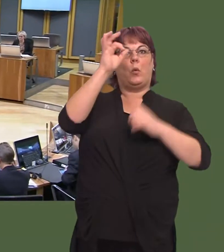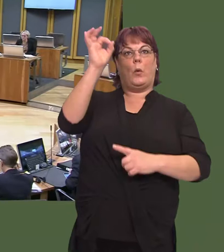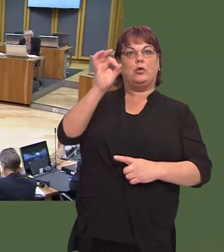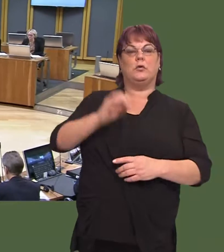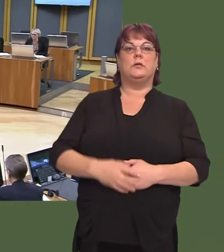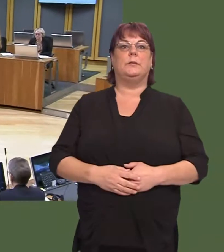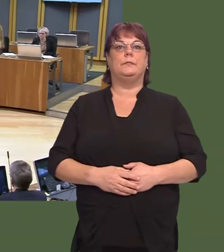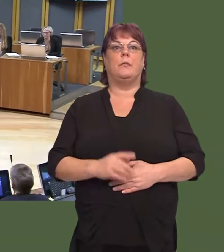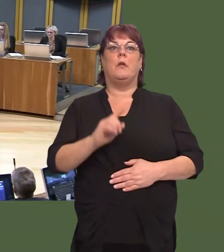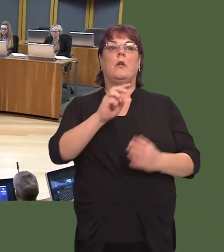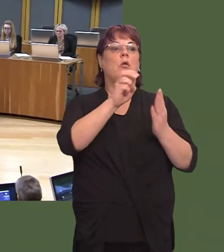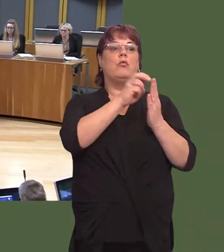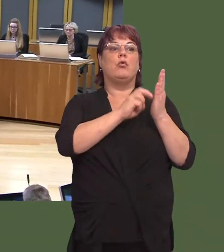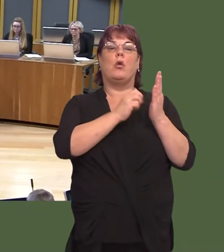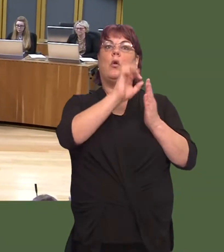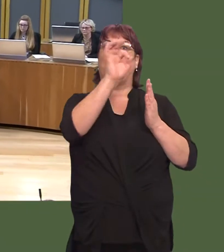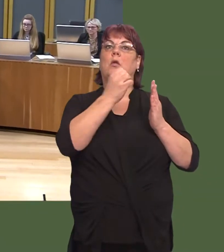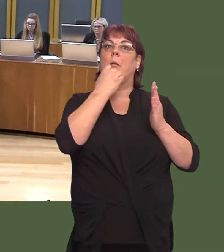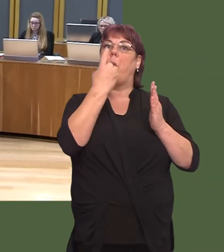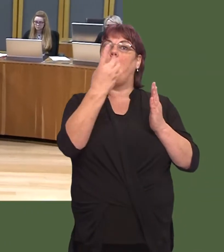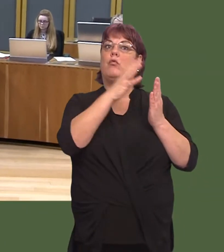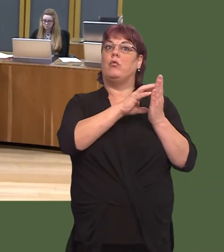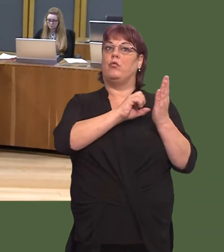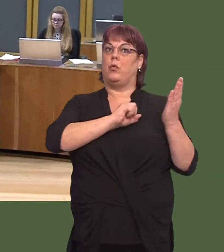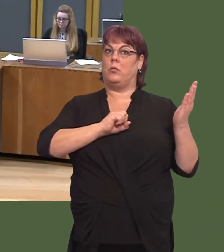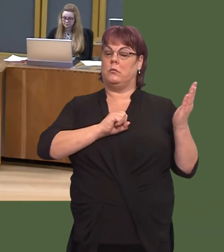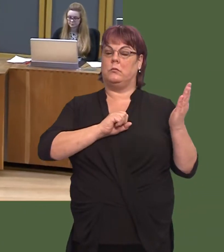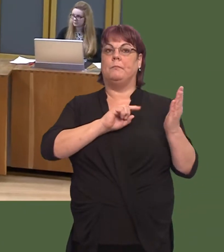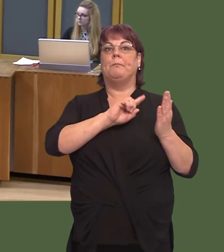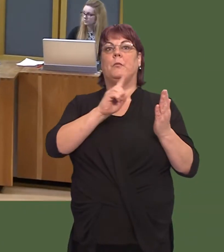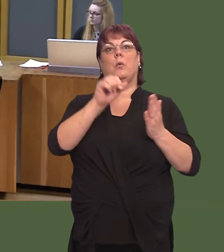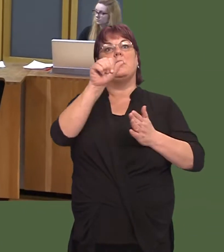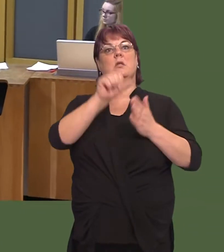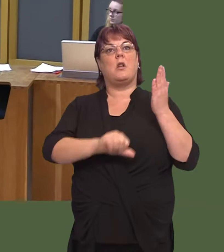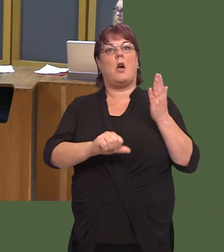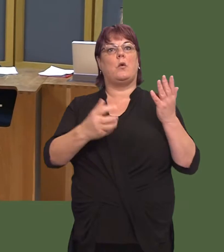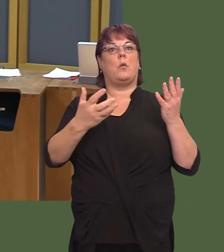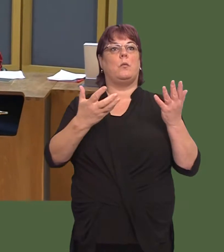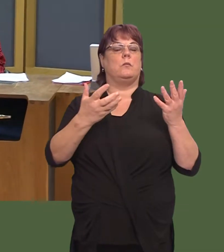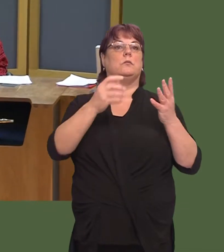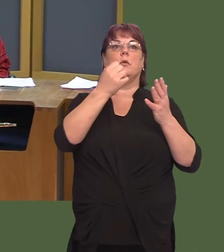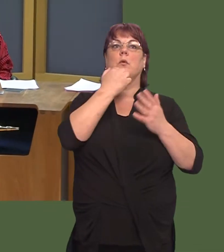The first question [OAQ51256] is withdrawn. Therefore, question 2, Janet Finch-Saunders. Janet Finch-Saunders: 2.